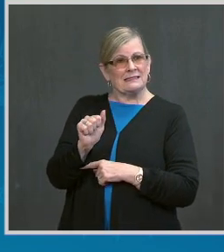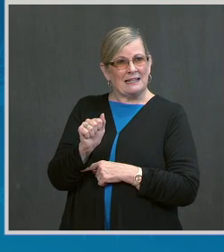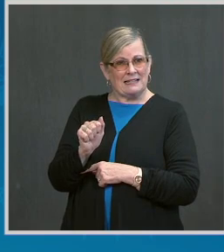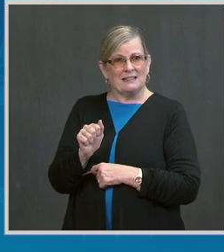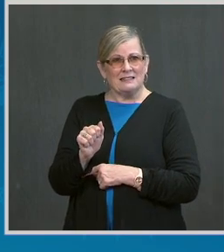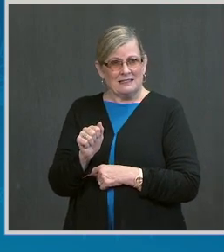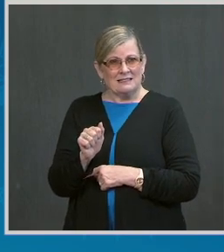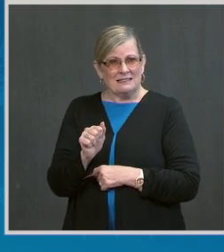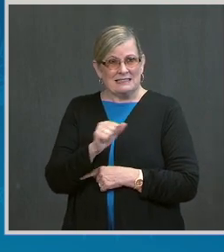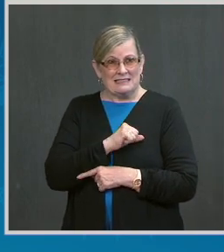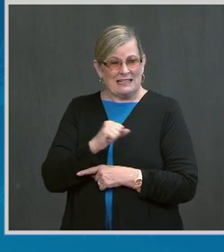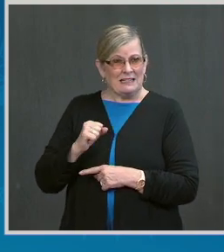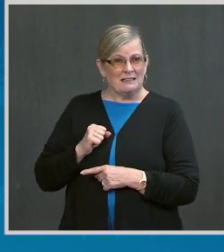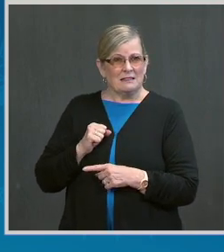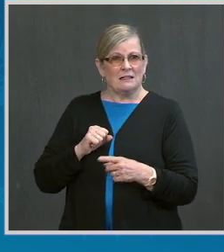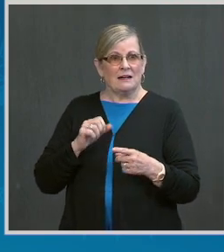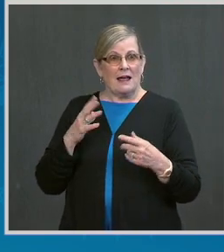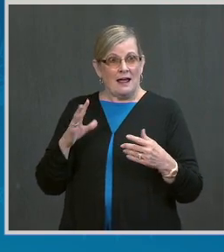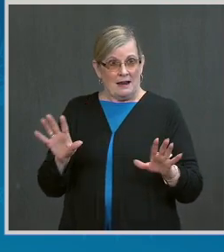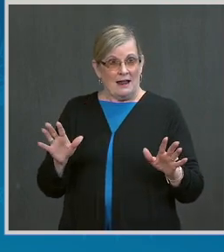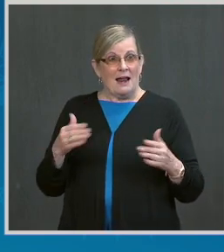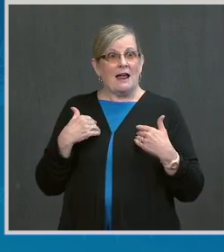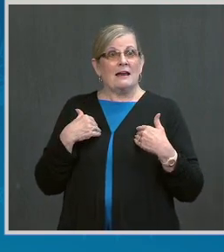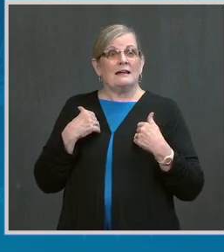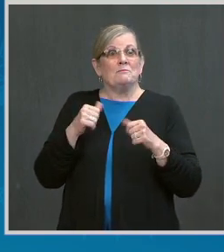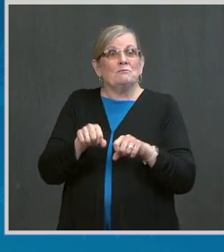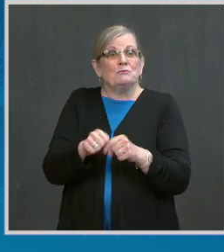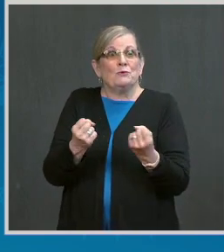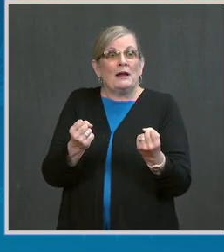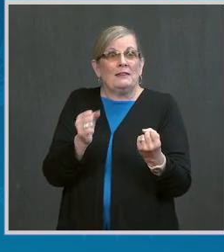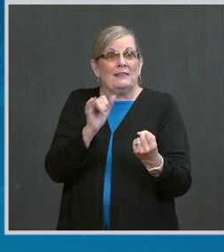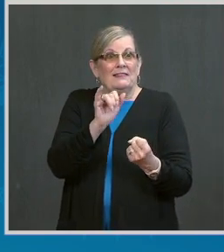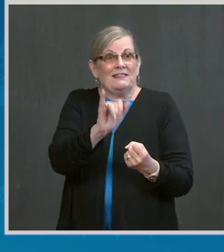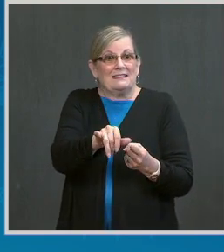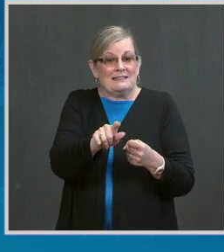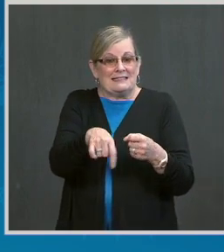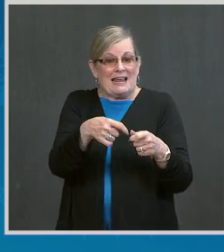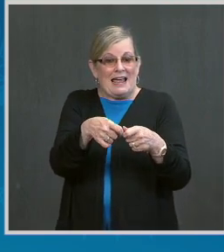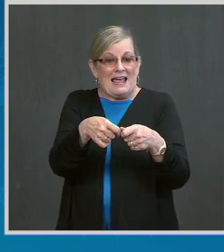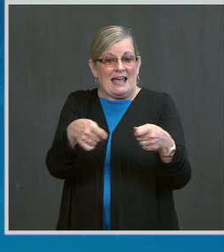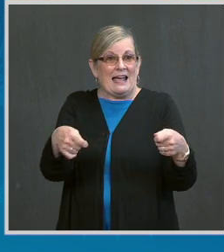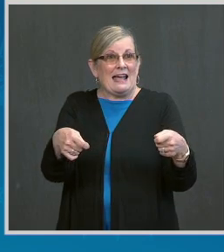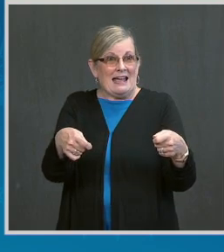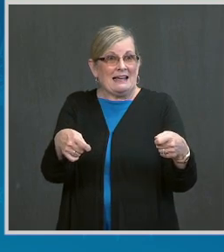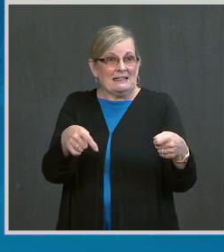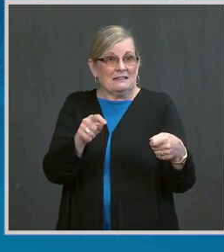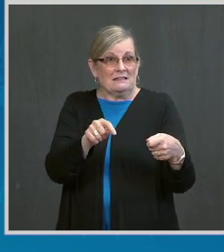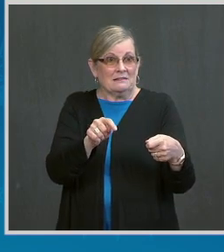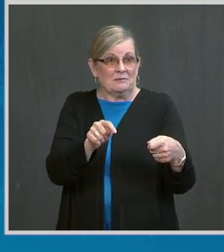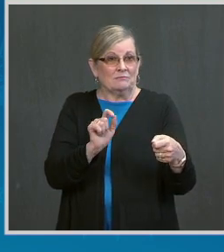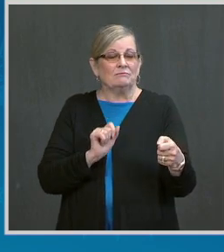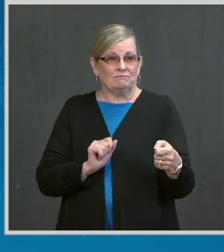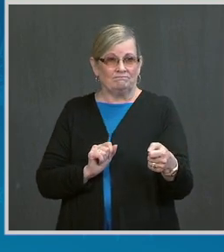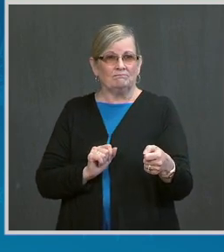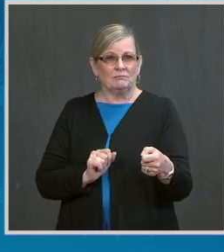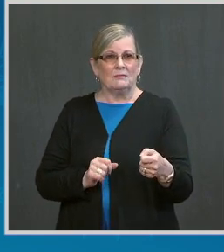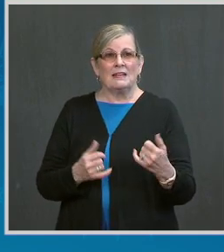Well, nearly 34 percent of Asian-Americans voted by mail, compared to 24 percent of voters on average.